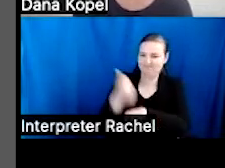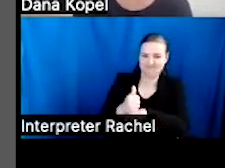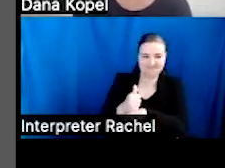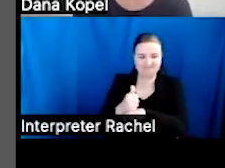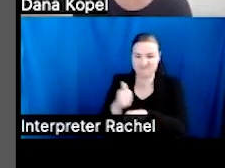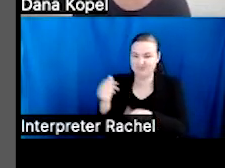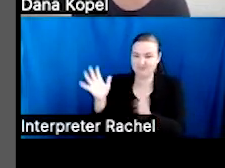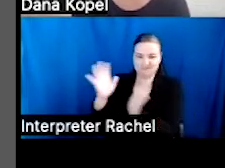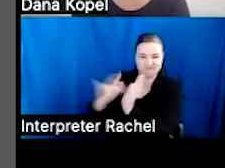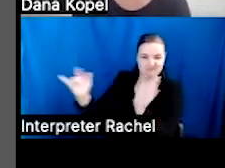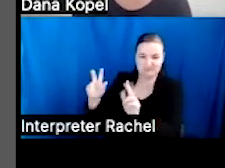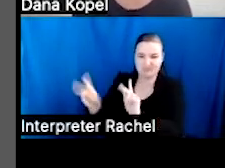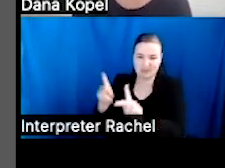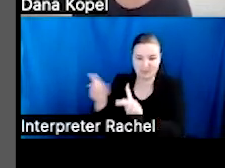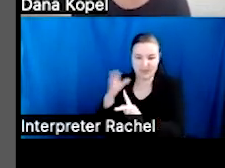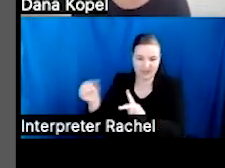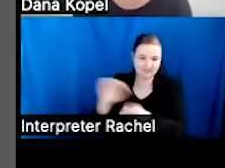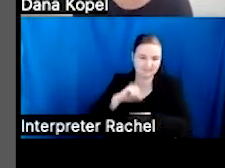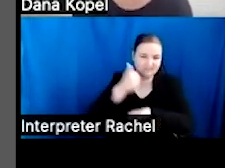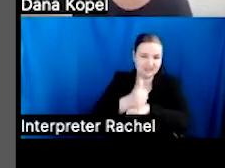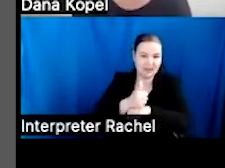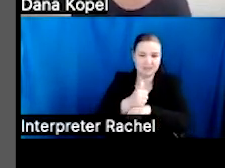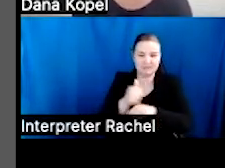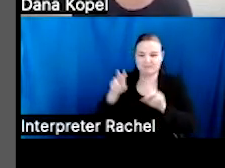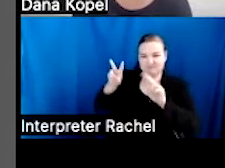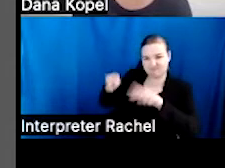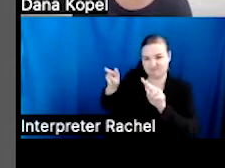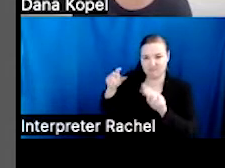of race and class - but I'm encouraged by the organizing that's been happening.